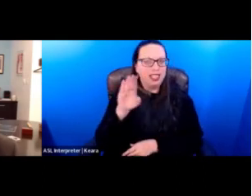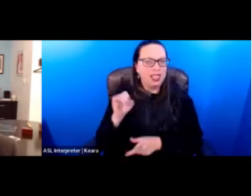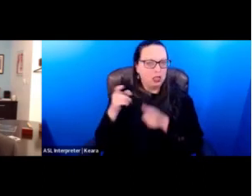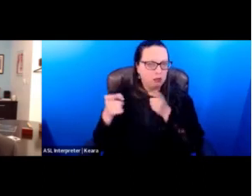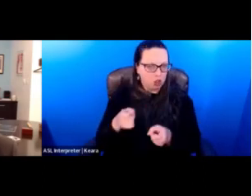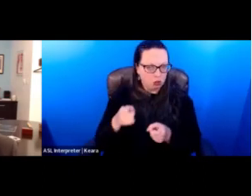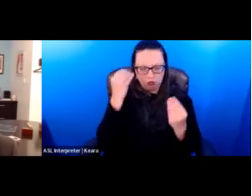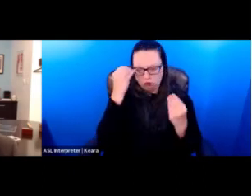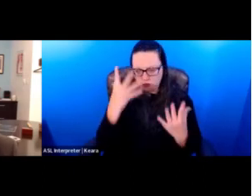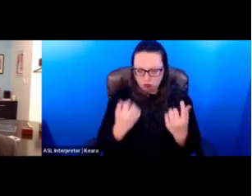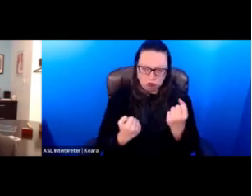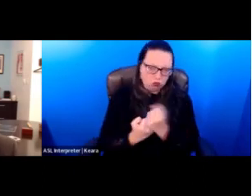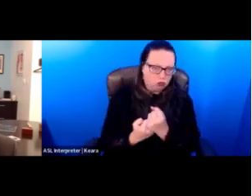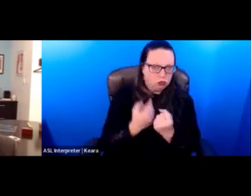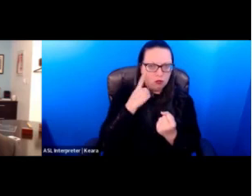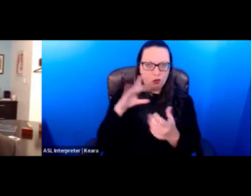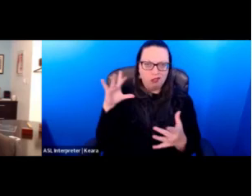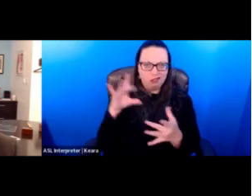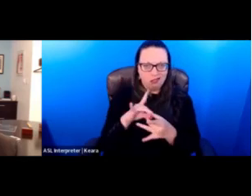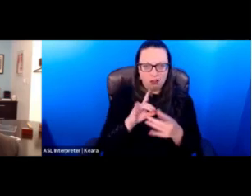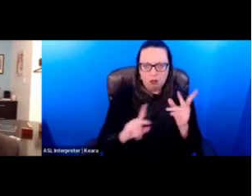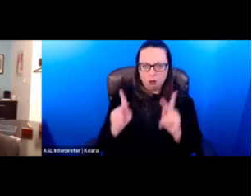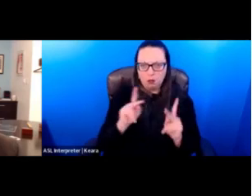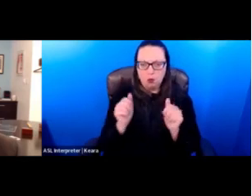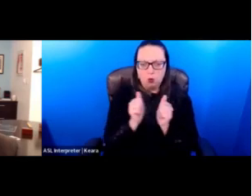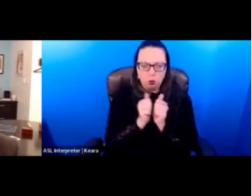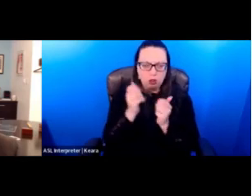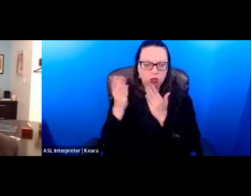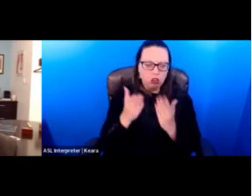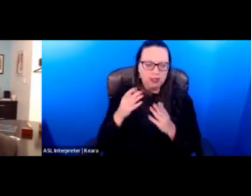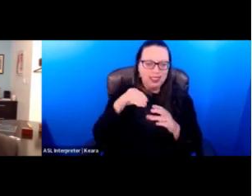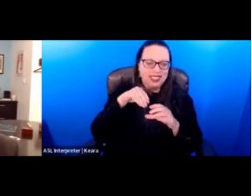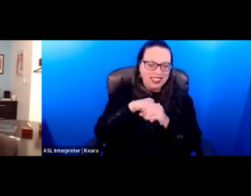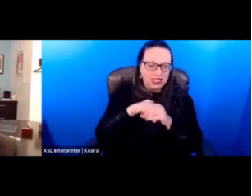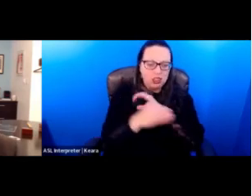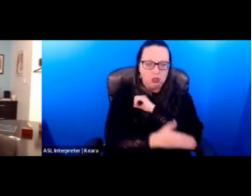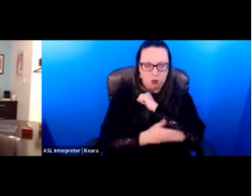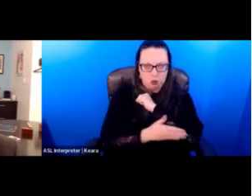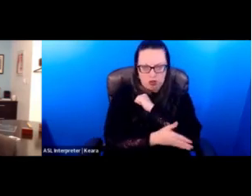connect people with services in the community. We also provide evidence based interventions